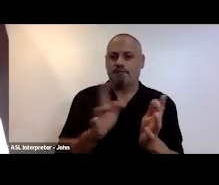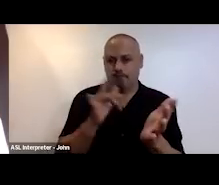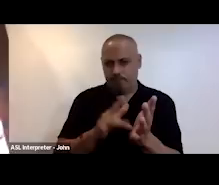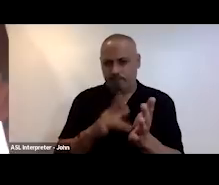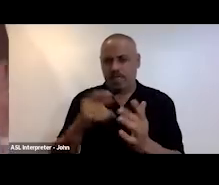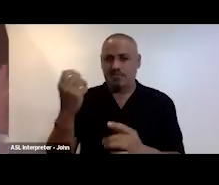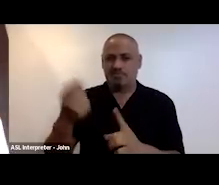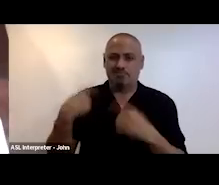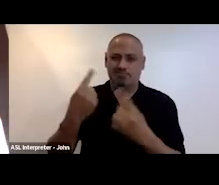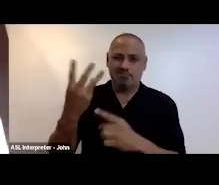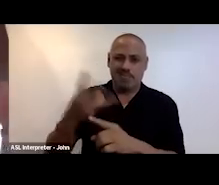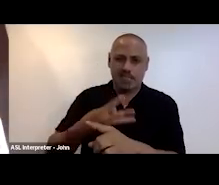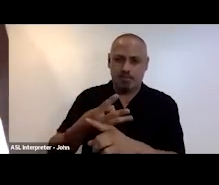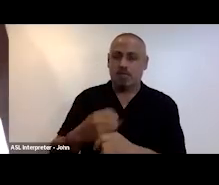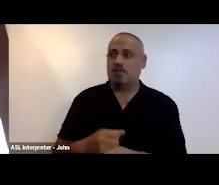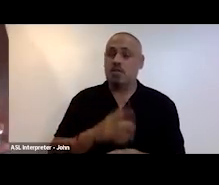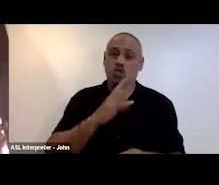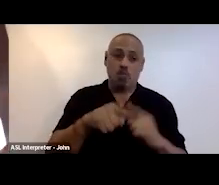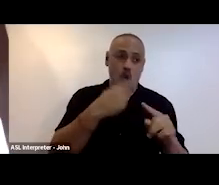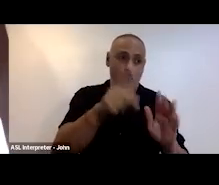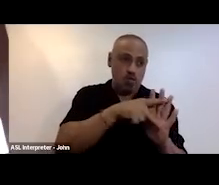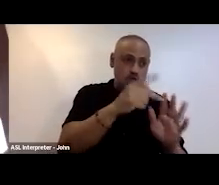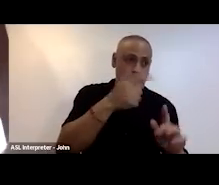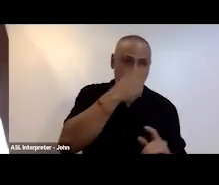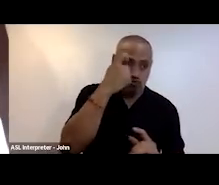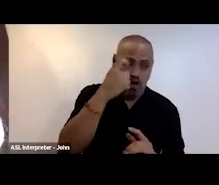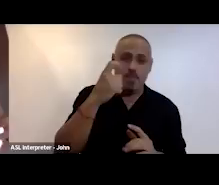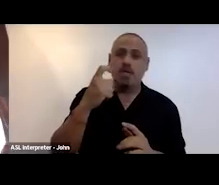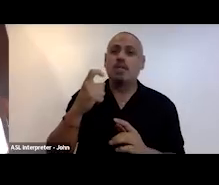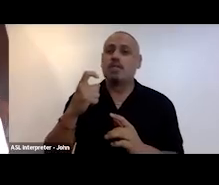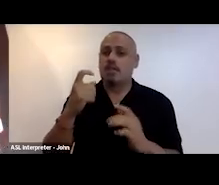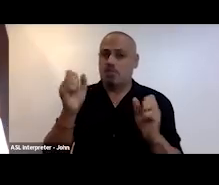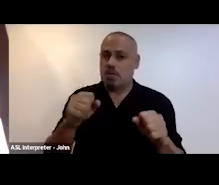So we're talking about sort of long-term trauma stuff that's happened potentially in somebody's past